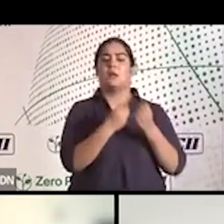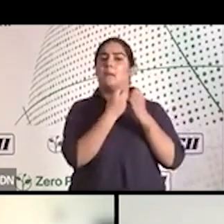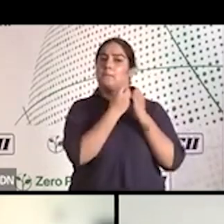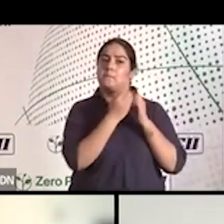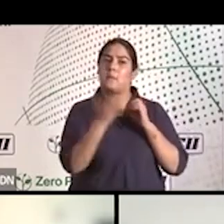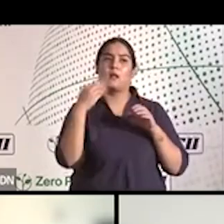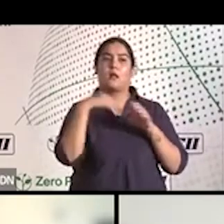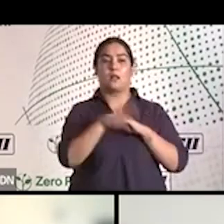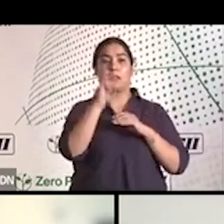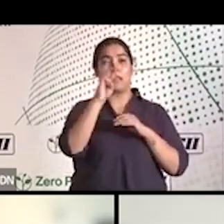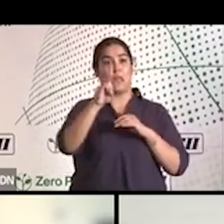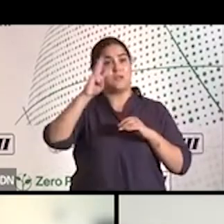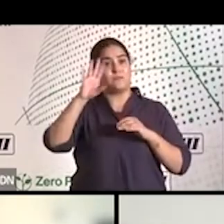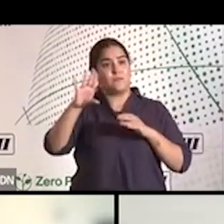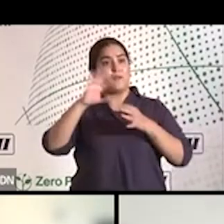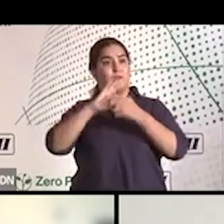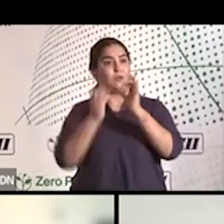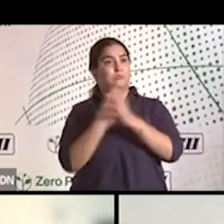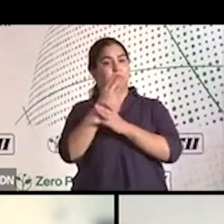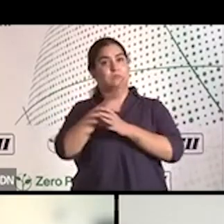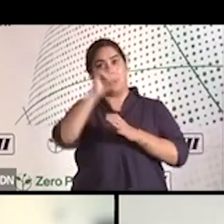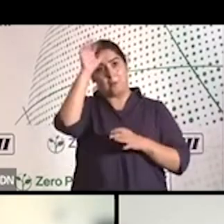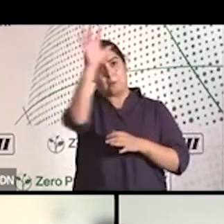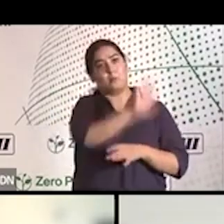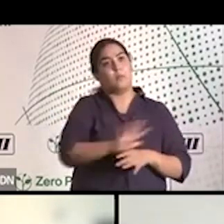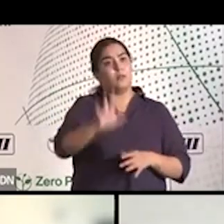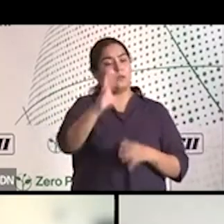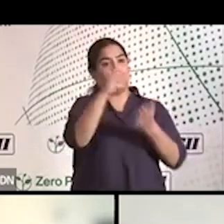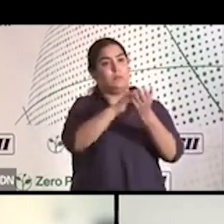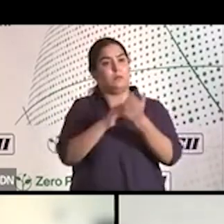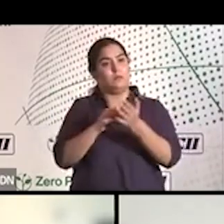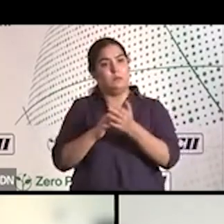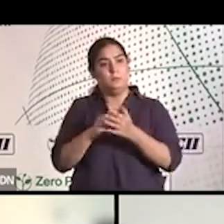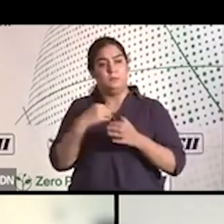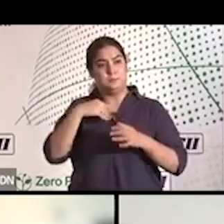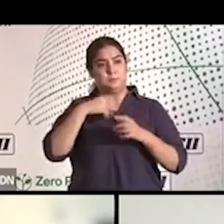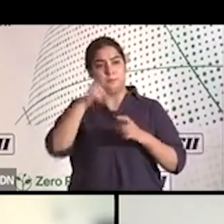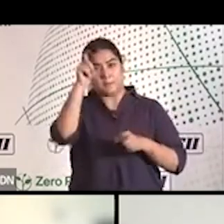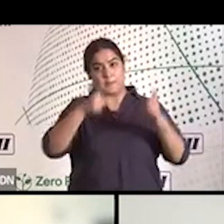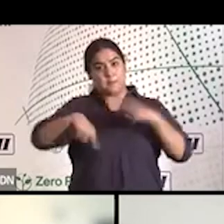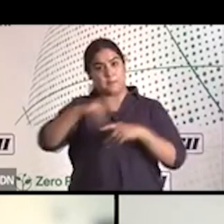Pan-india with whom we are partner, are just not sourcing people with disability to watch us,